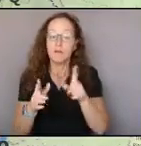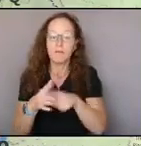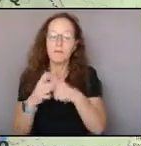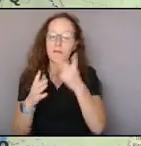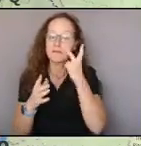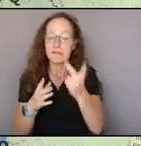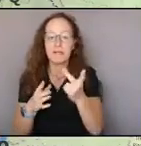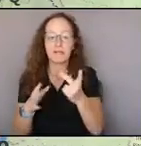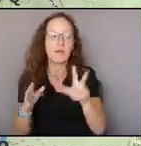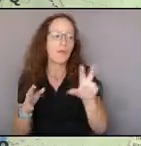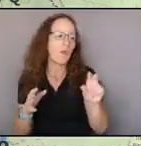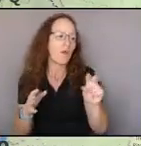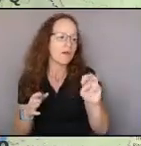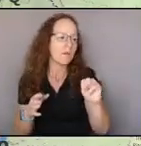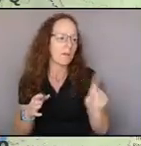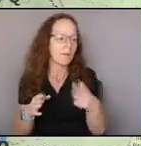STARTED TO PICK UP HERE OVER HERE ON THE WESTERN SIDE